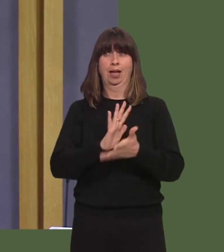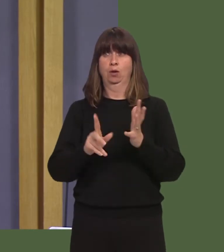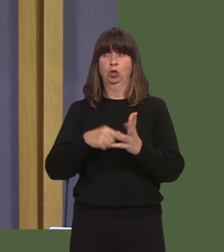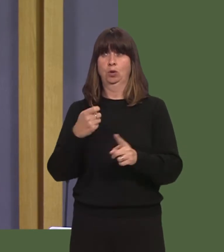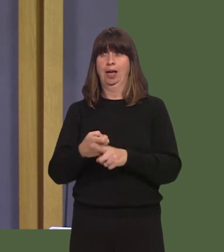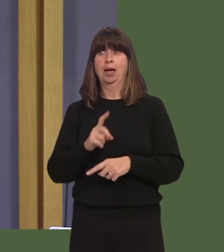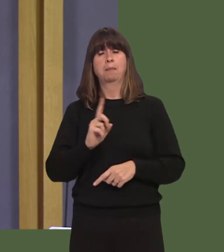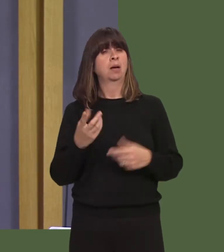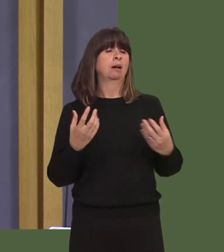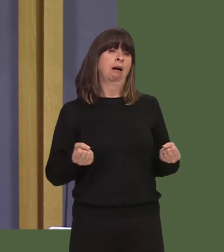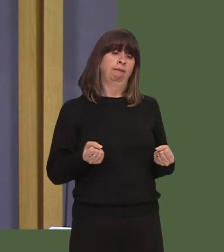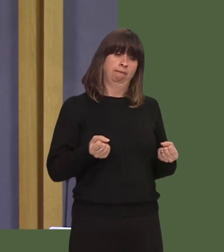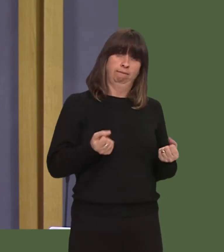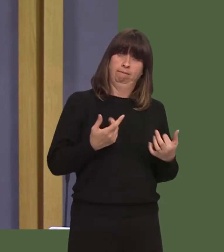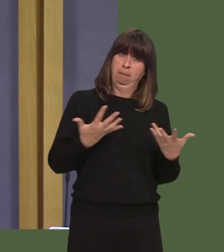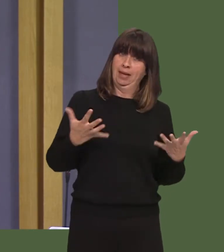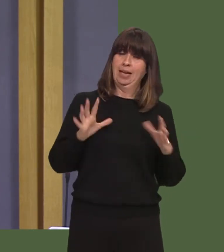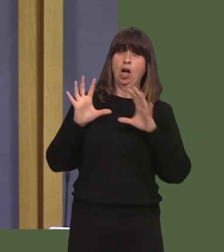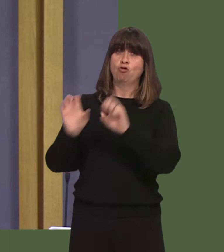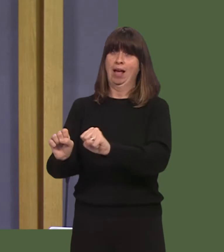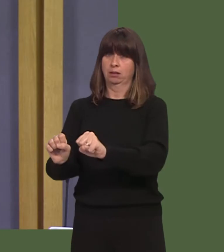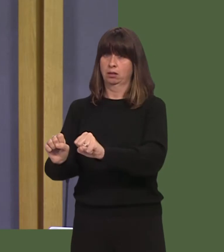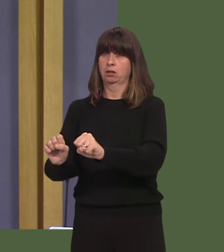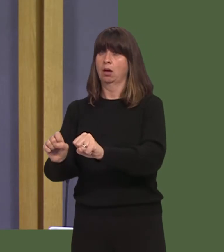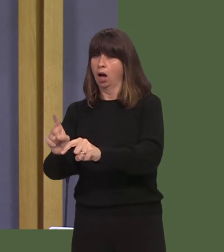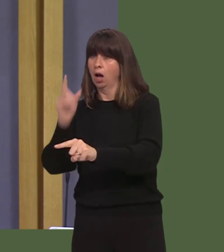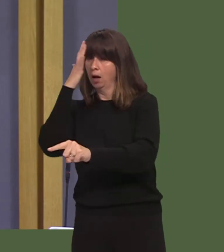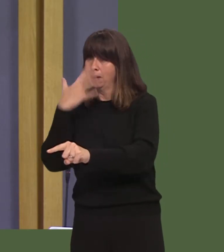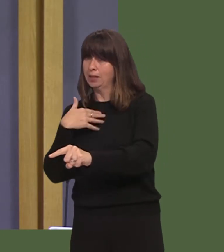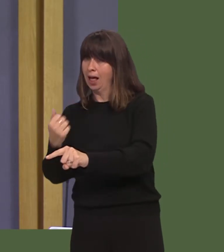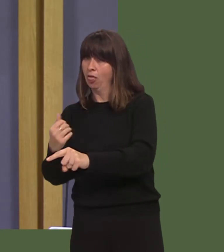Now, there are many arrest referral schemes, but the take-up for them is quite low.